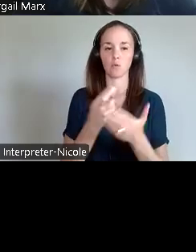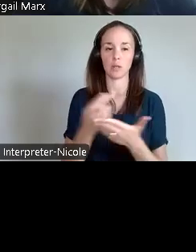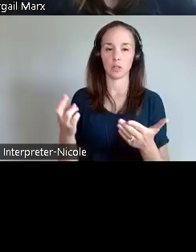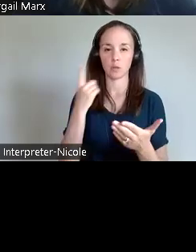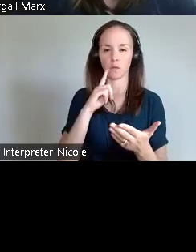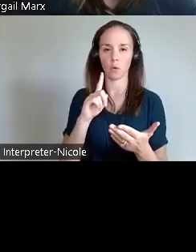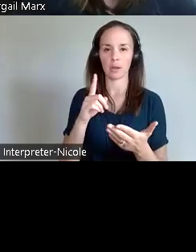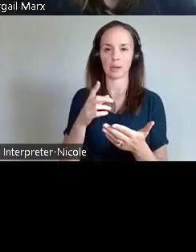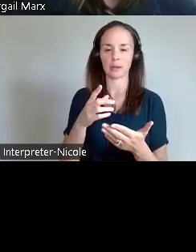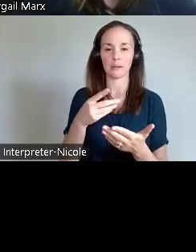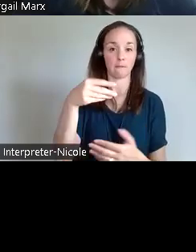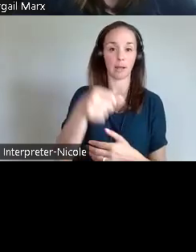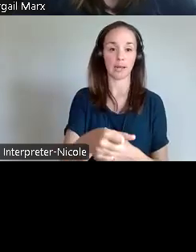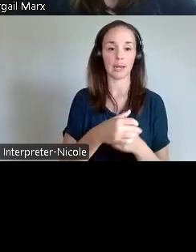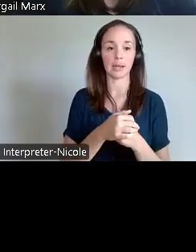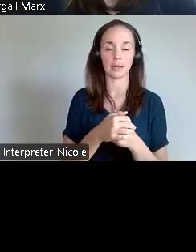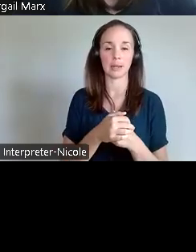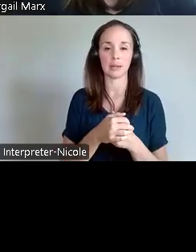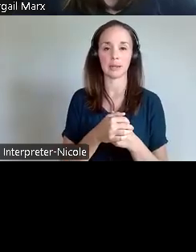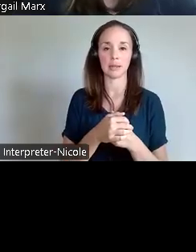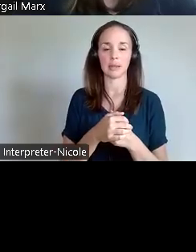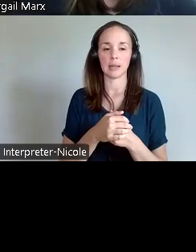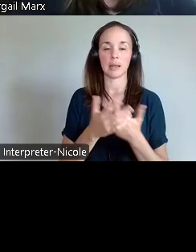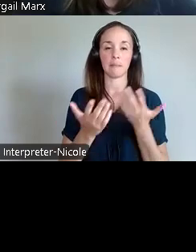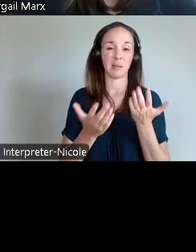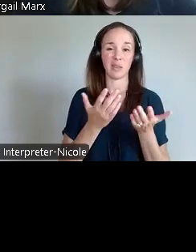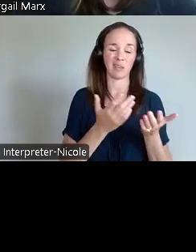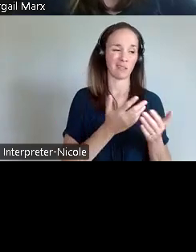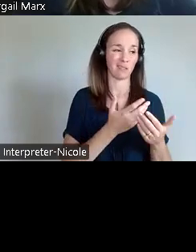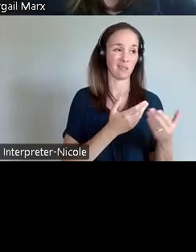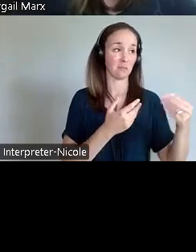Let's say some of these other ones don't work out or the time frame of trying to obtain something is